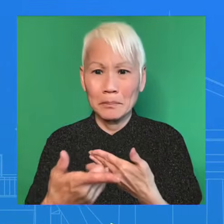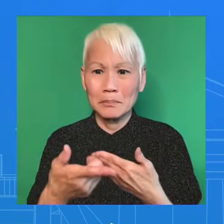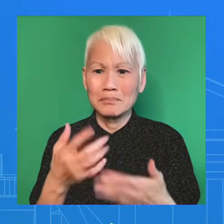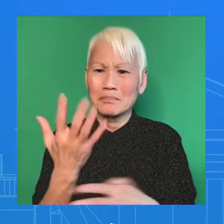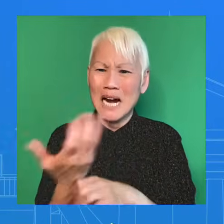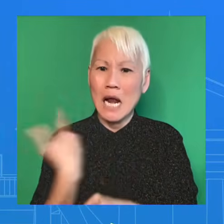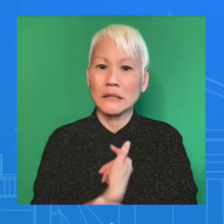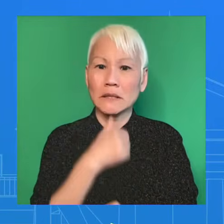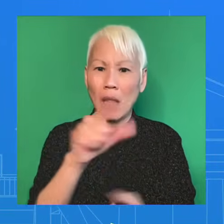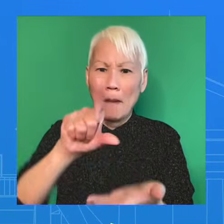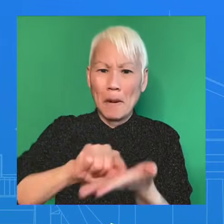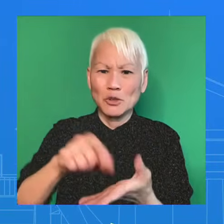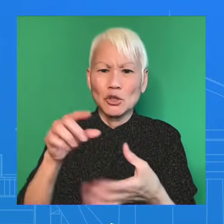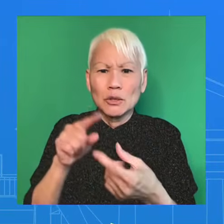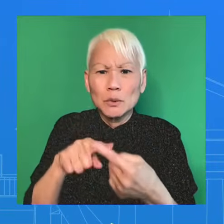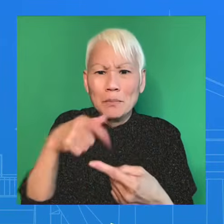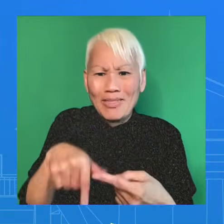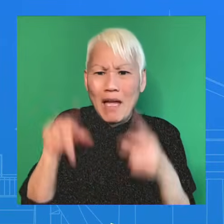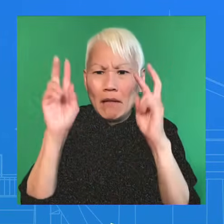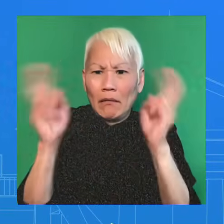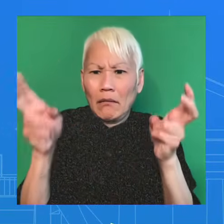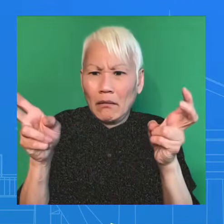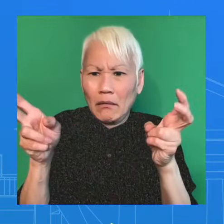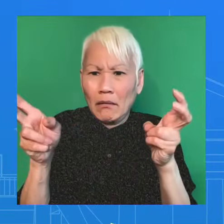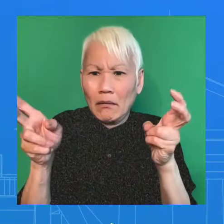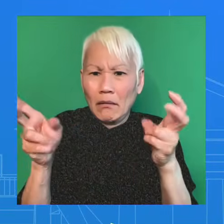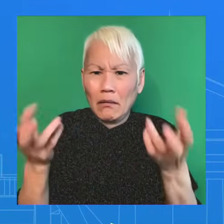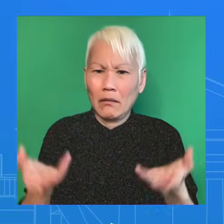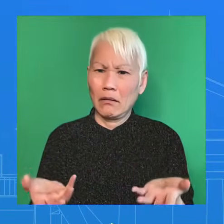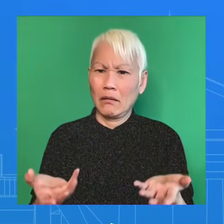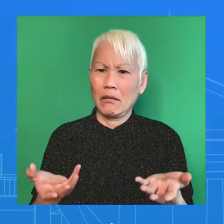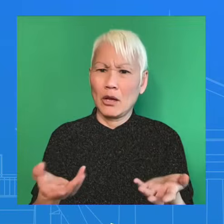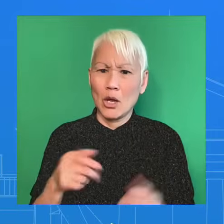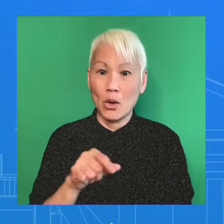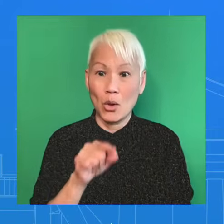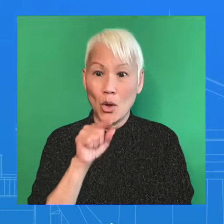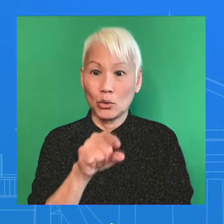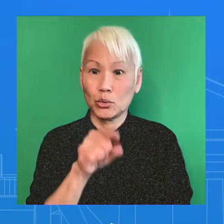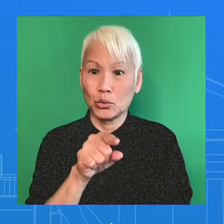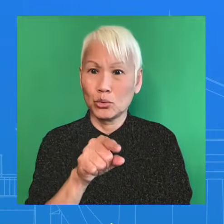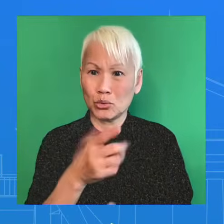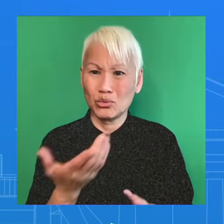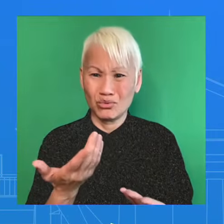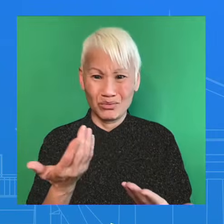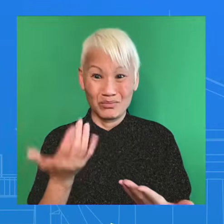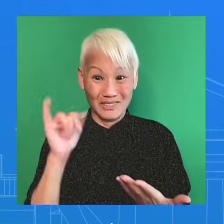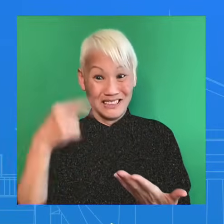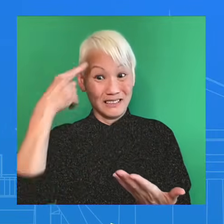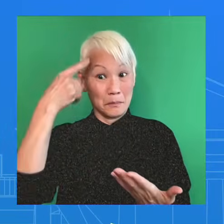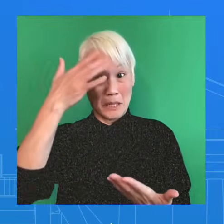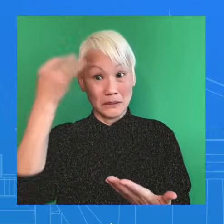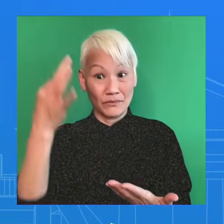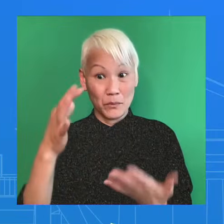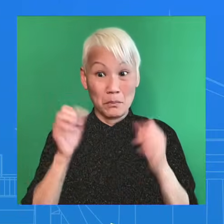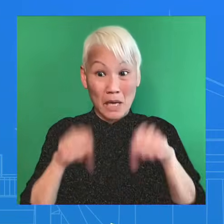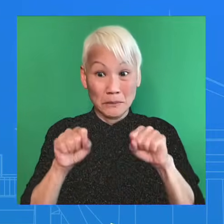presumably because of the damage it would cause. In fact, even in court filings in the ongoing prosecution,